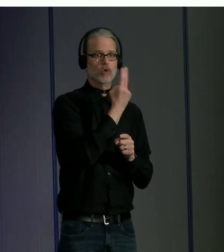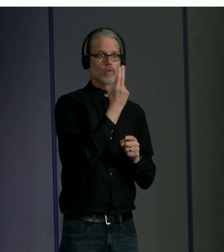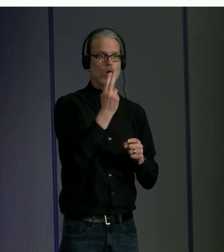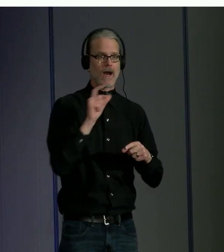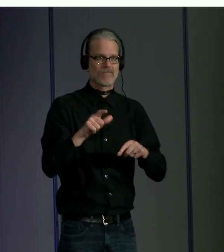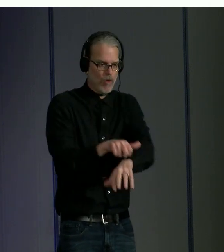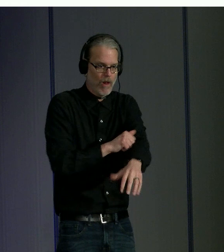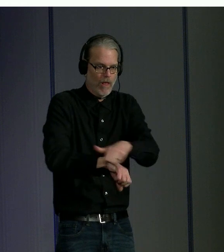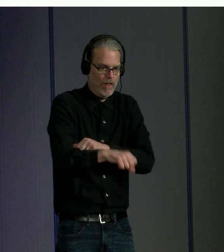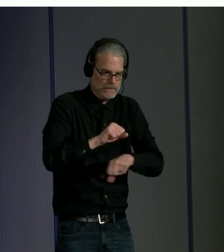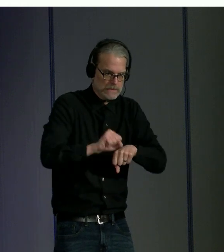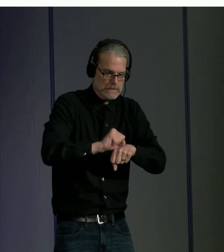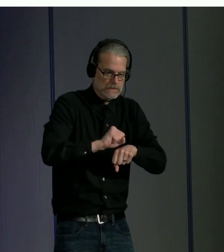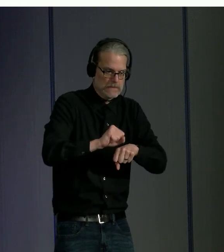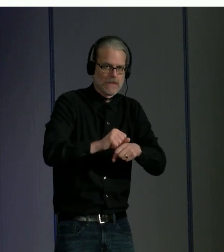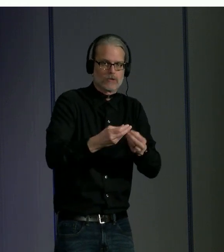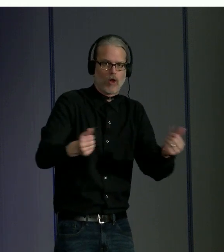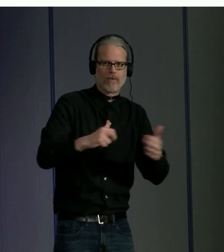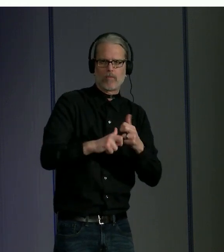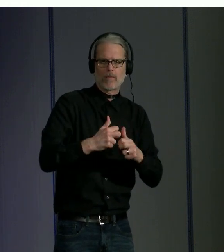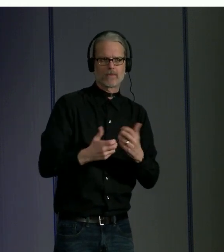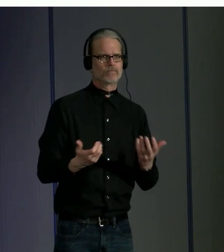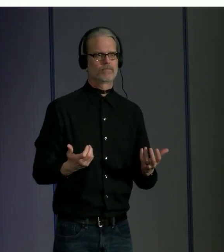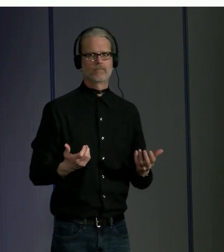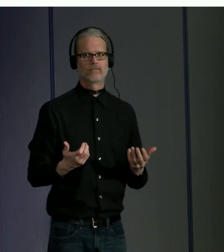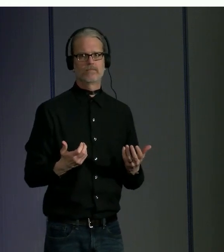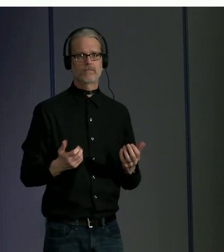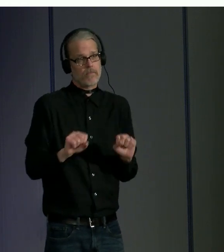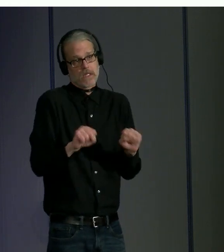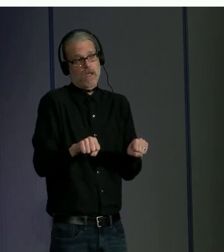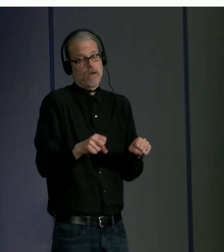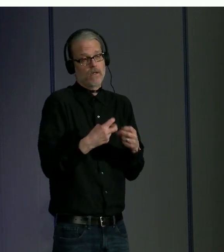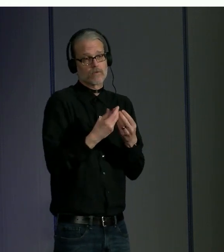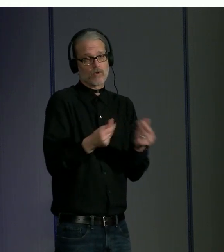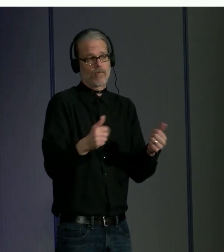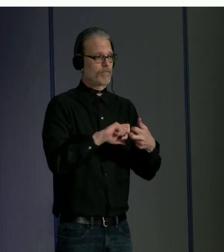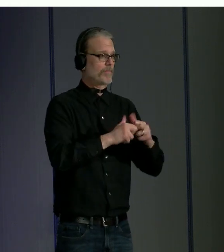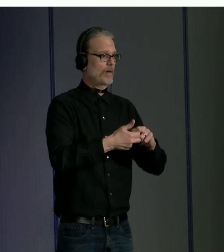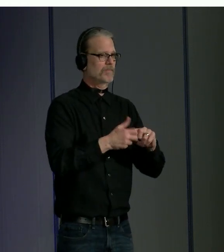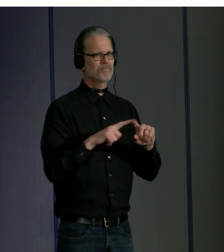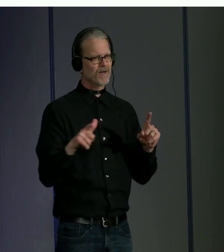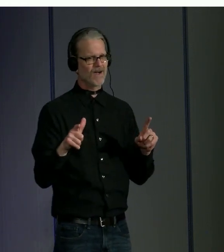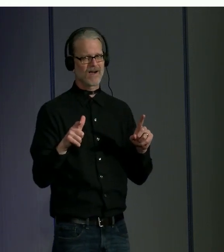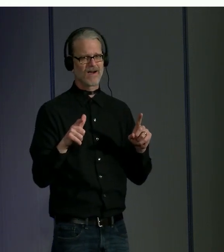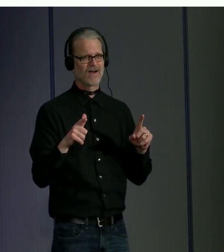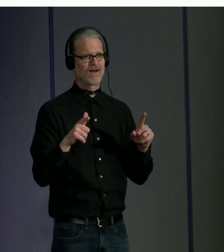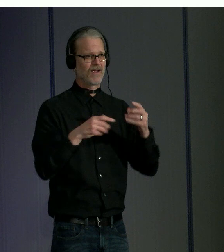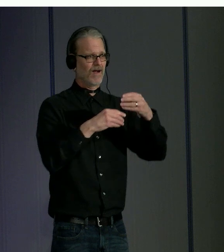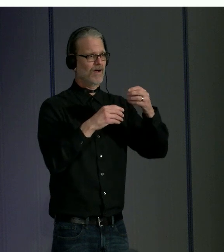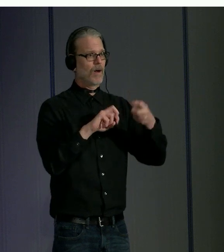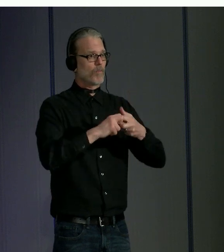And those are problems that are, not unsolvable, but that greatly, greatly complicate what